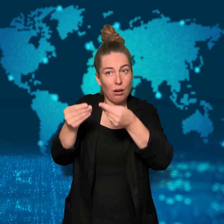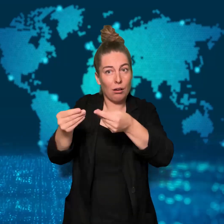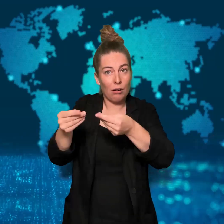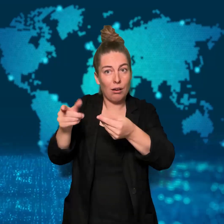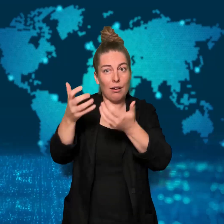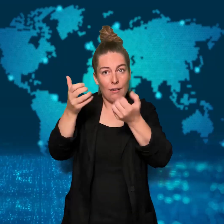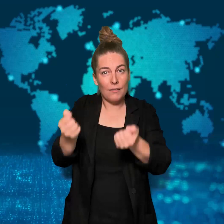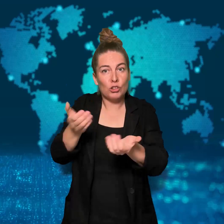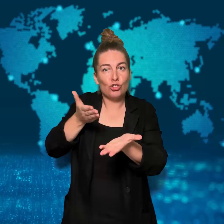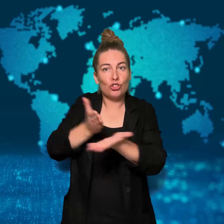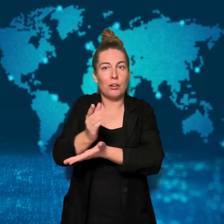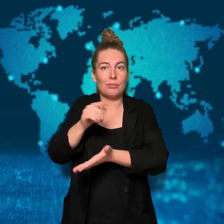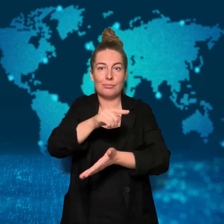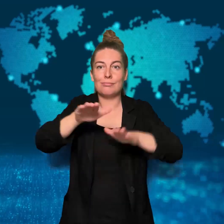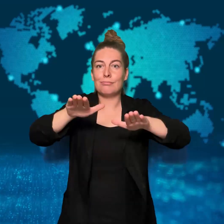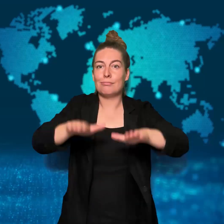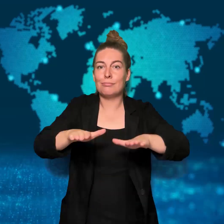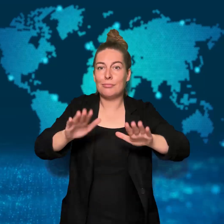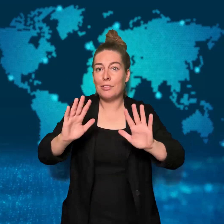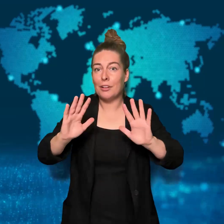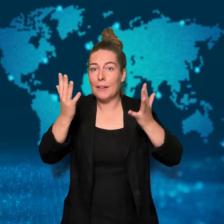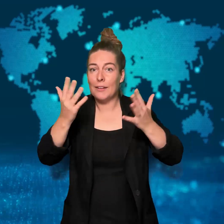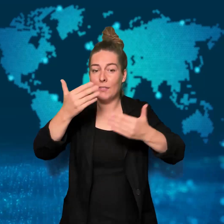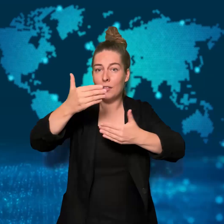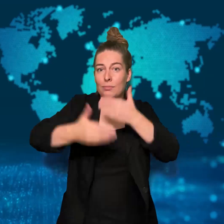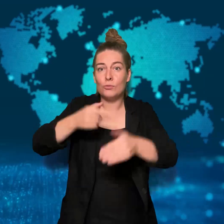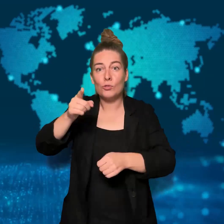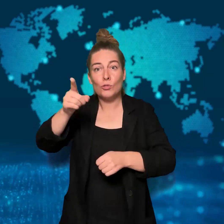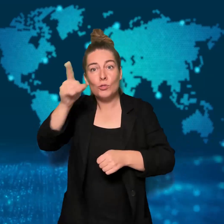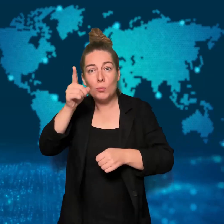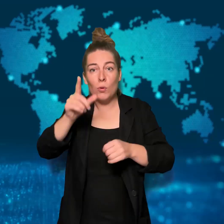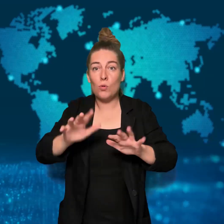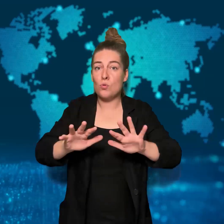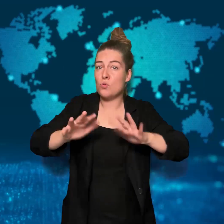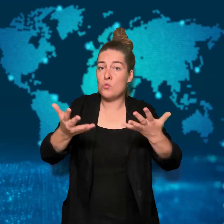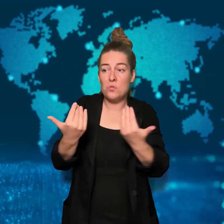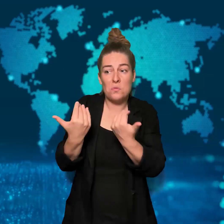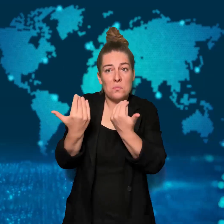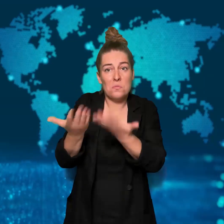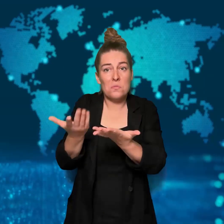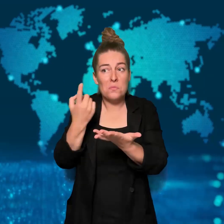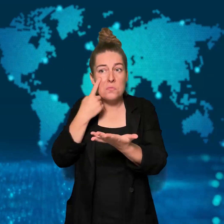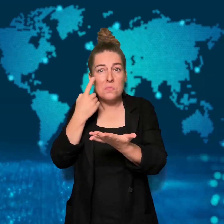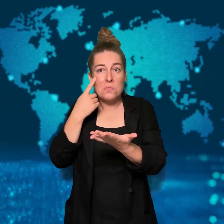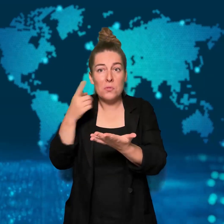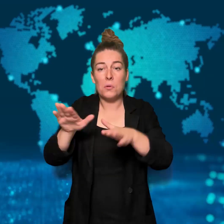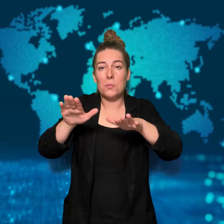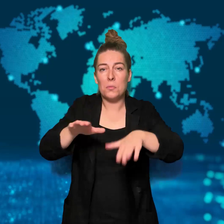There could be a provision for determining if someone qualifies for